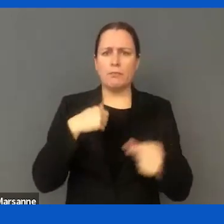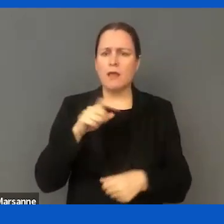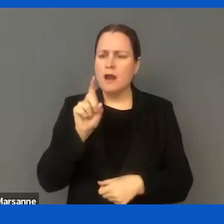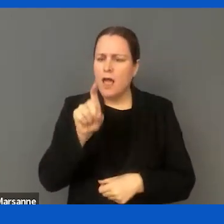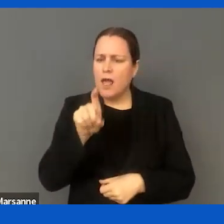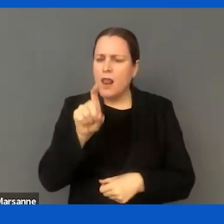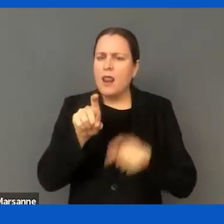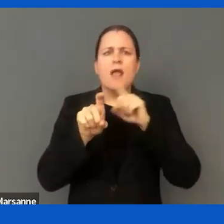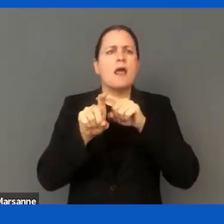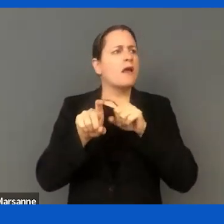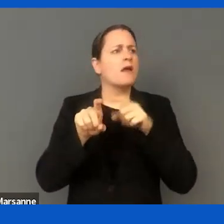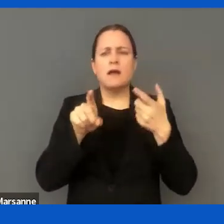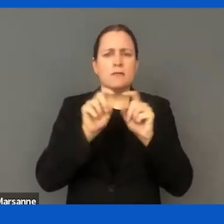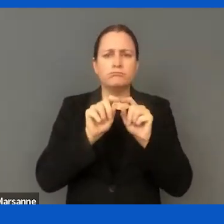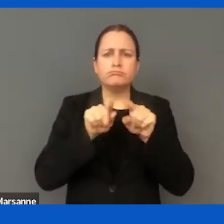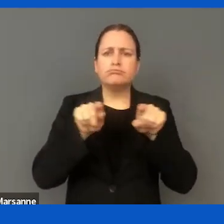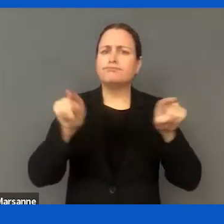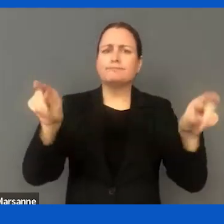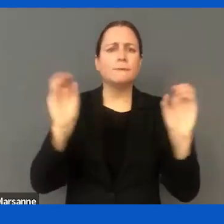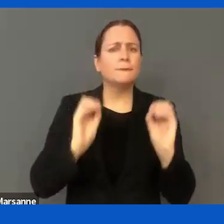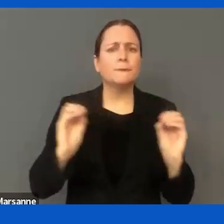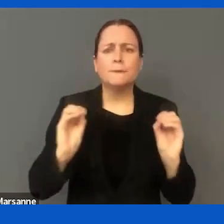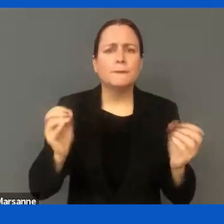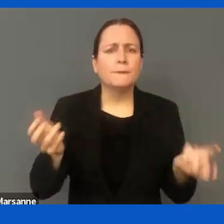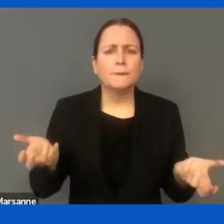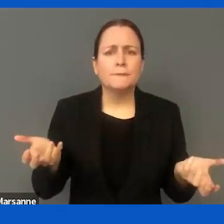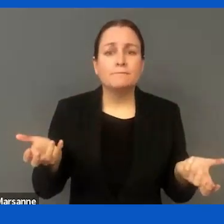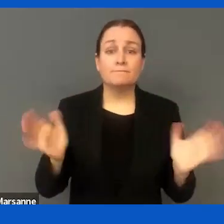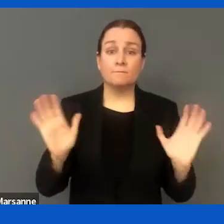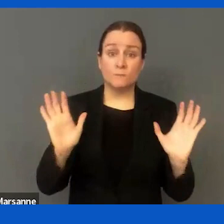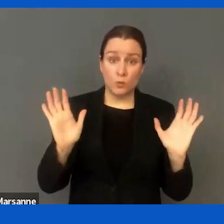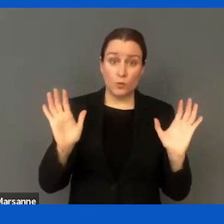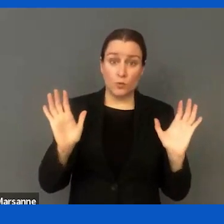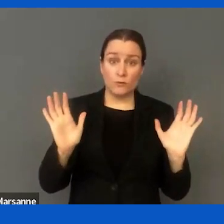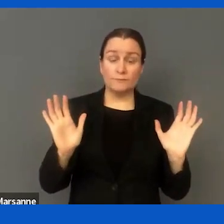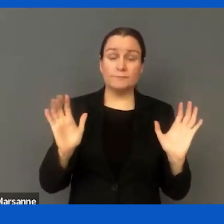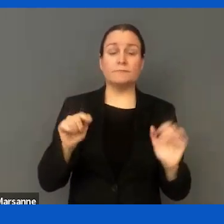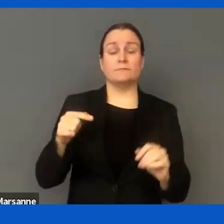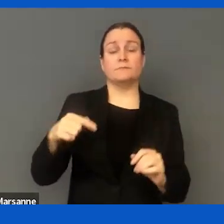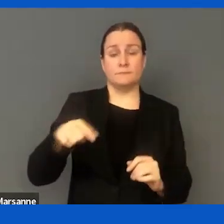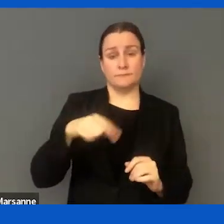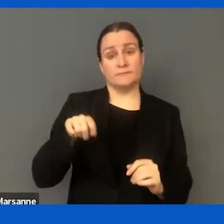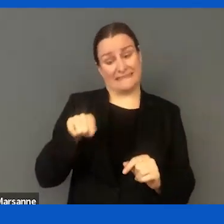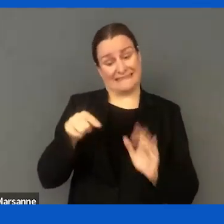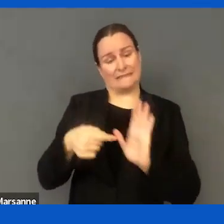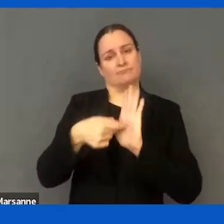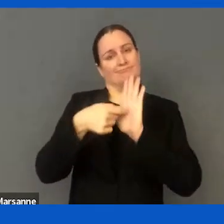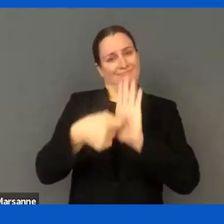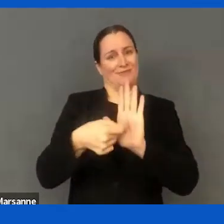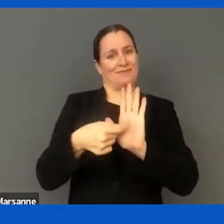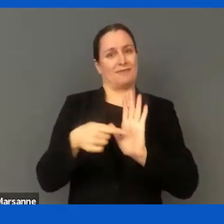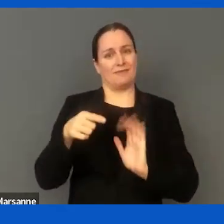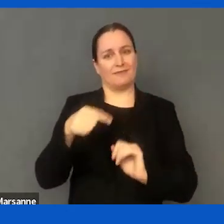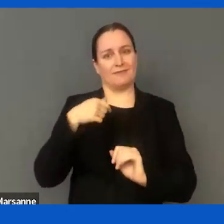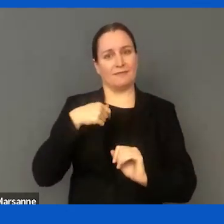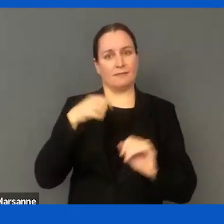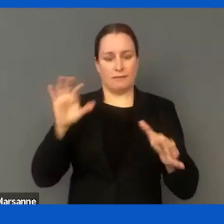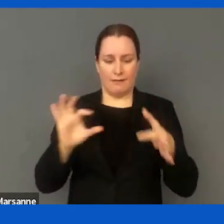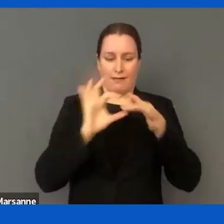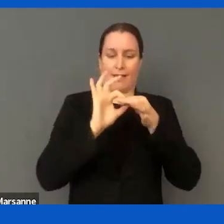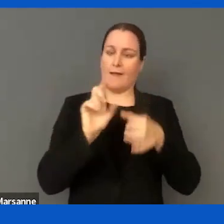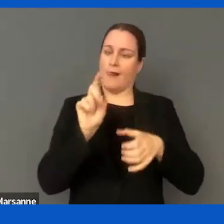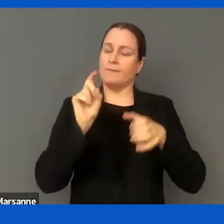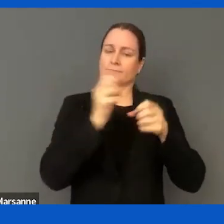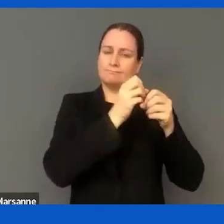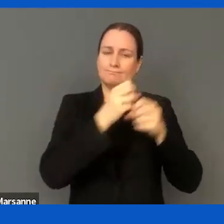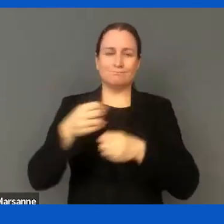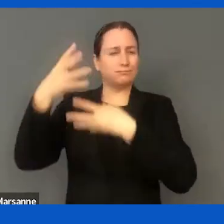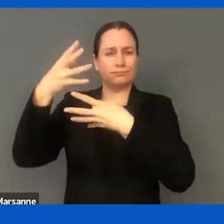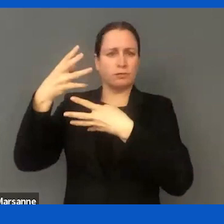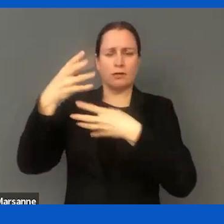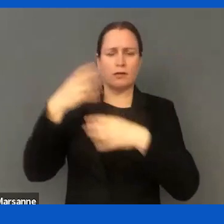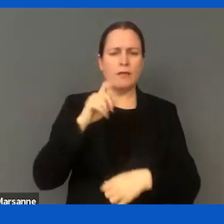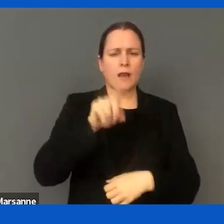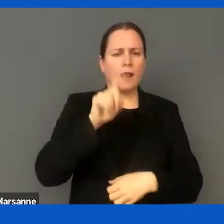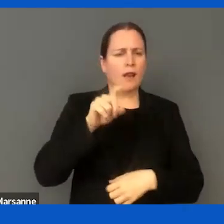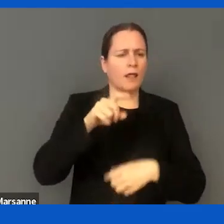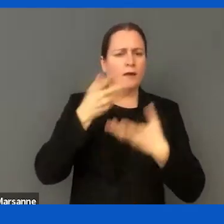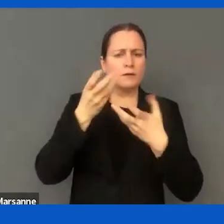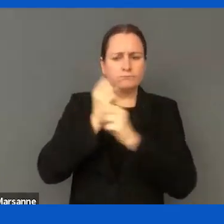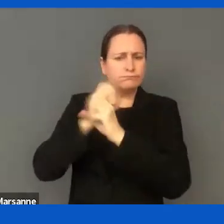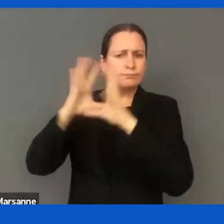automatically do this. This is another example. Then I find this one in the all the tests I have